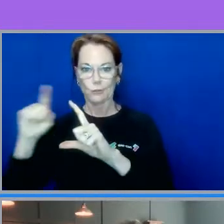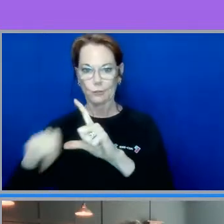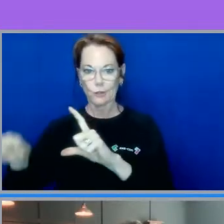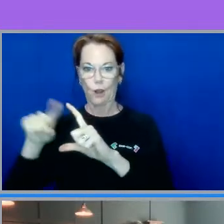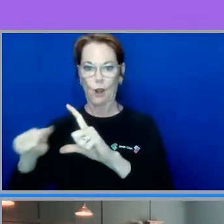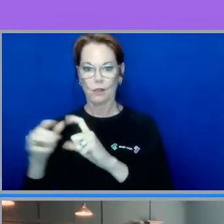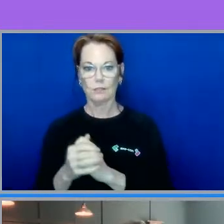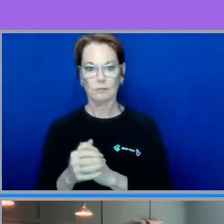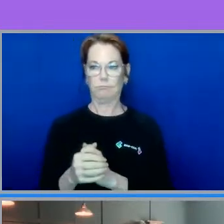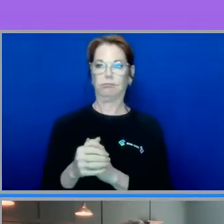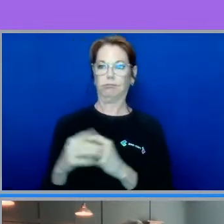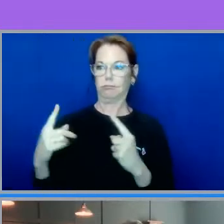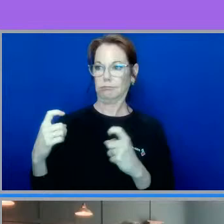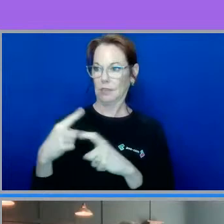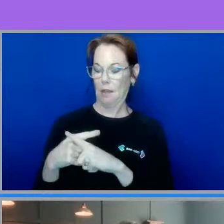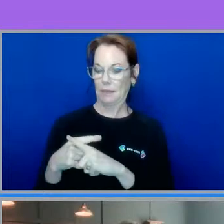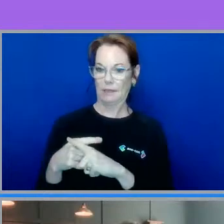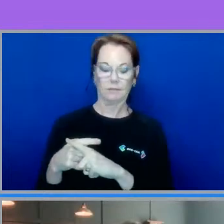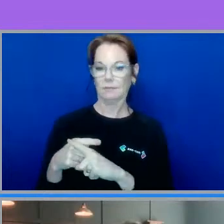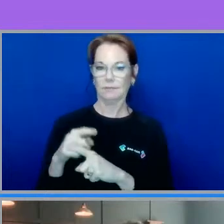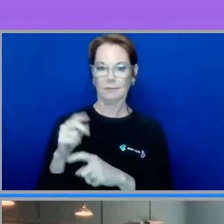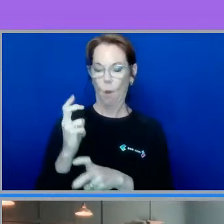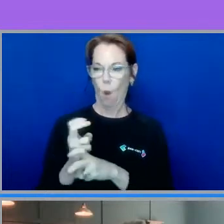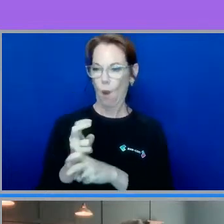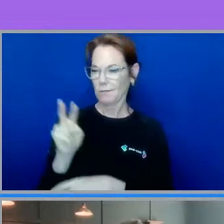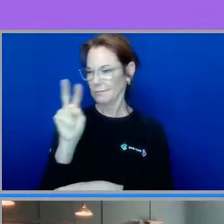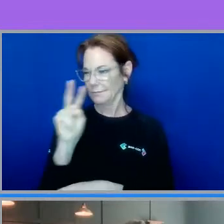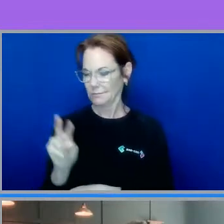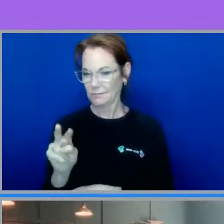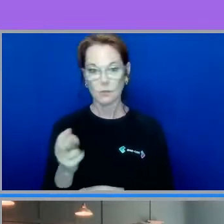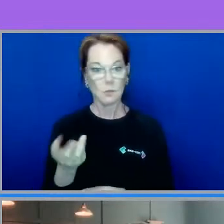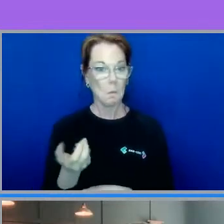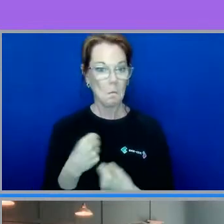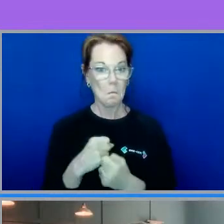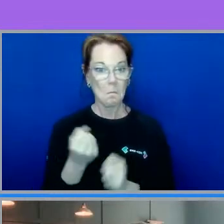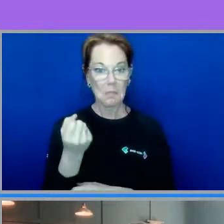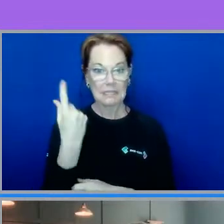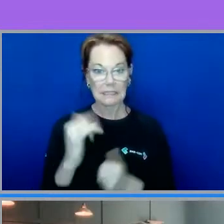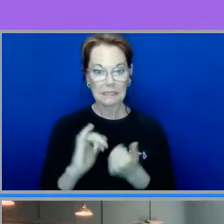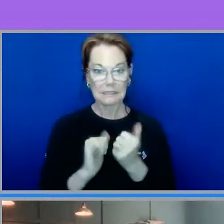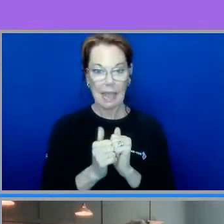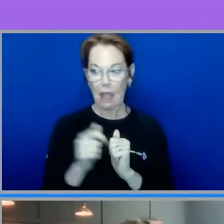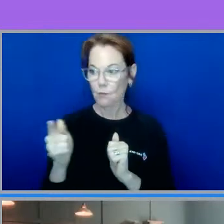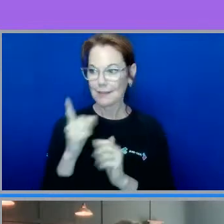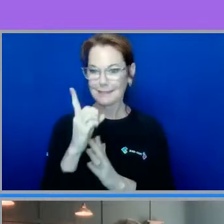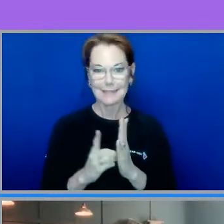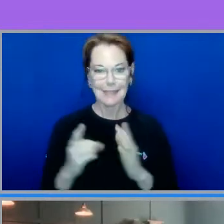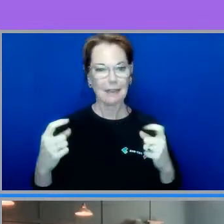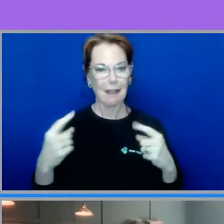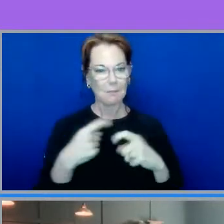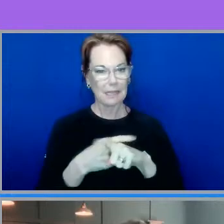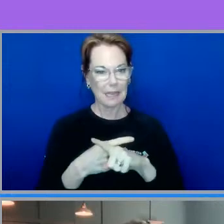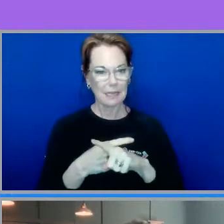messy to communicate, which defeats the purpose. So how do we make sense of this complicated design? Well, we